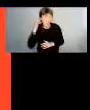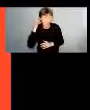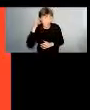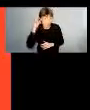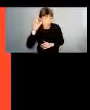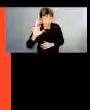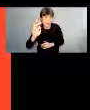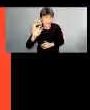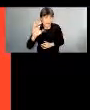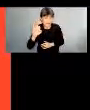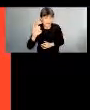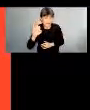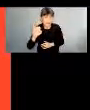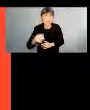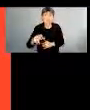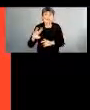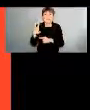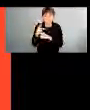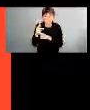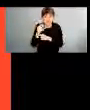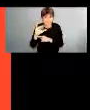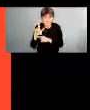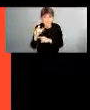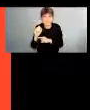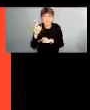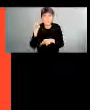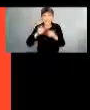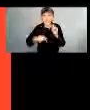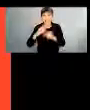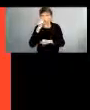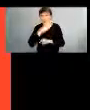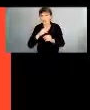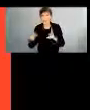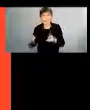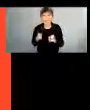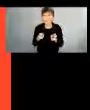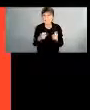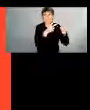application, as our grant interface doesn’t actually allow for this. So instead, they